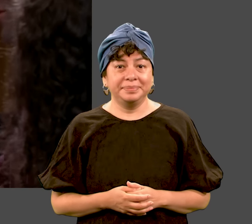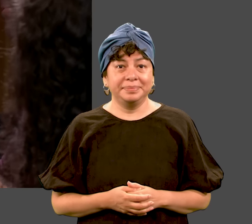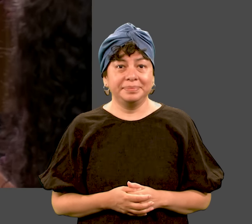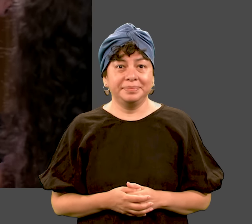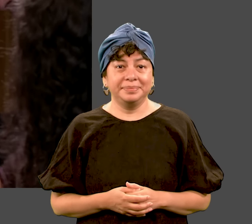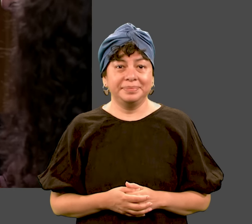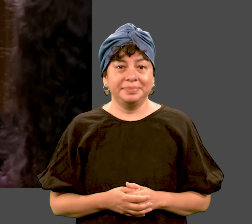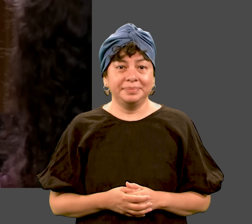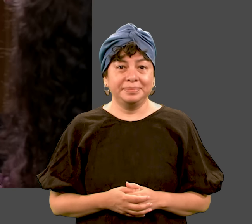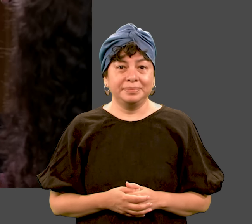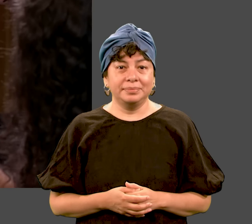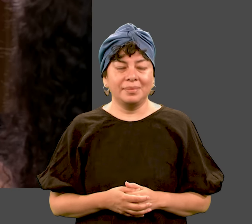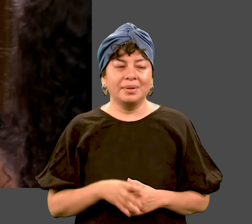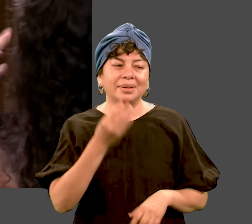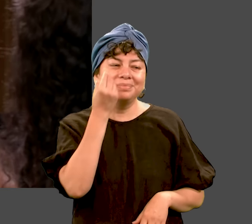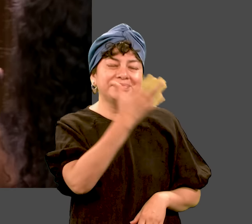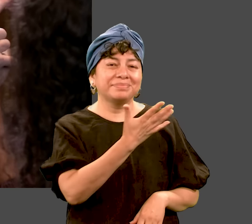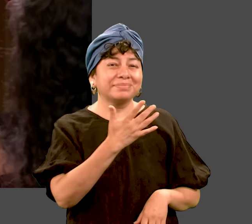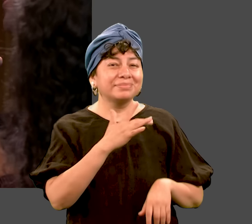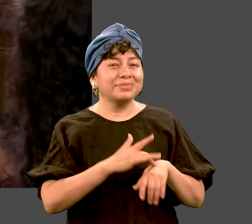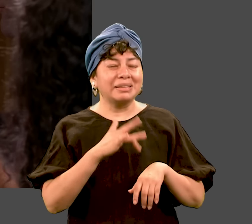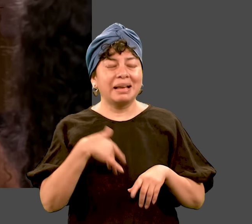Touch will tell you a thousand words.